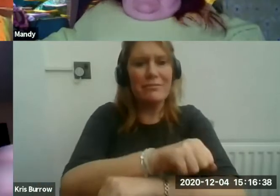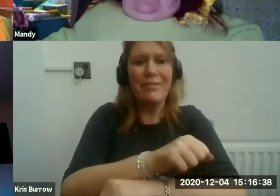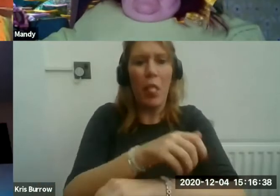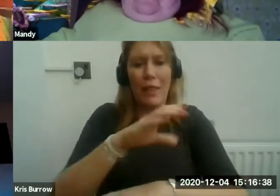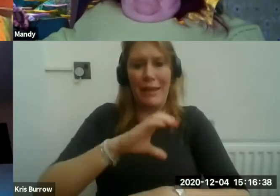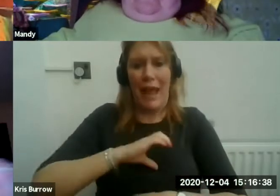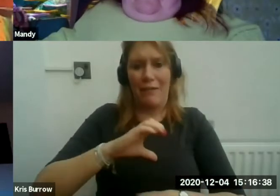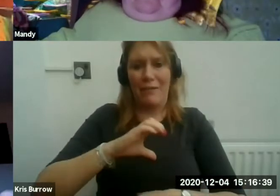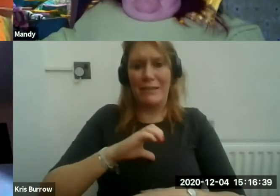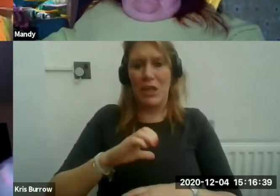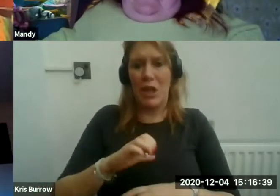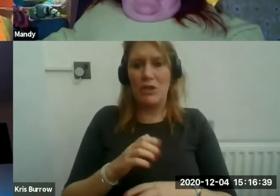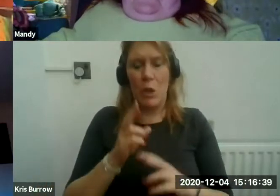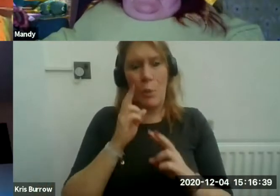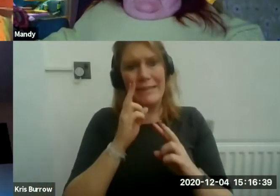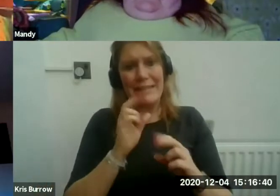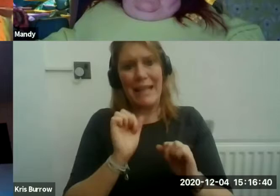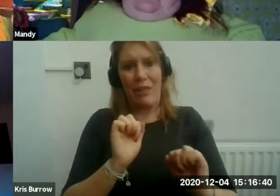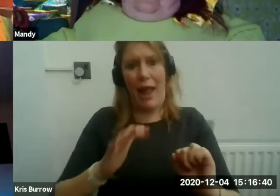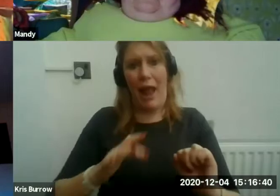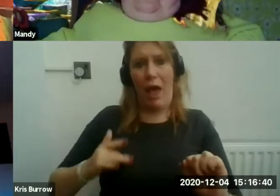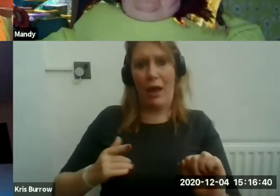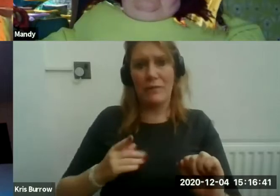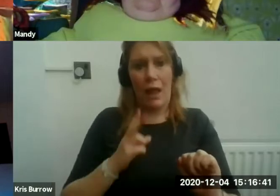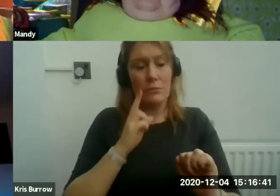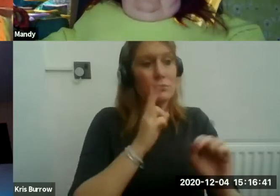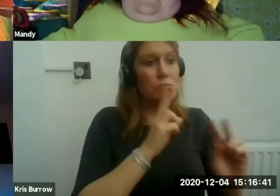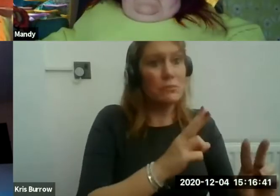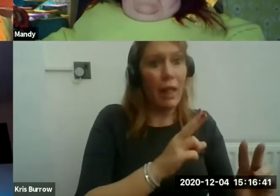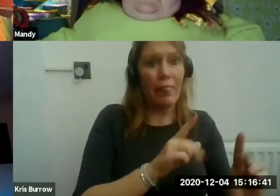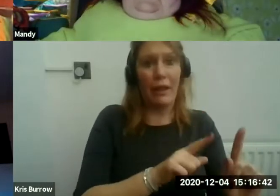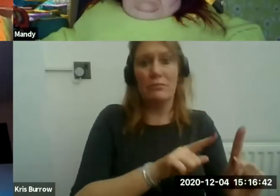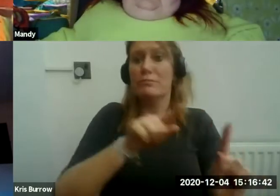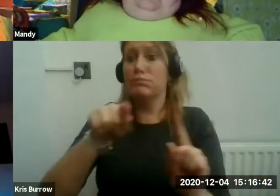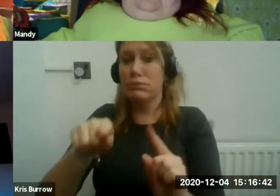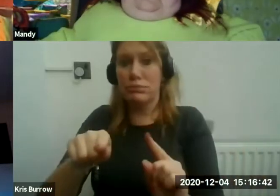in and out of their lives as we do. As we